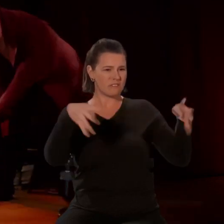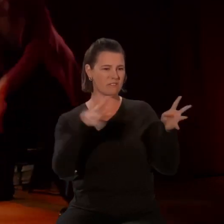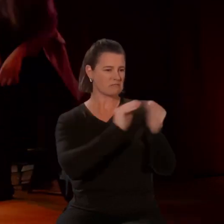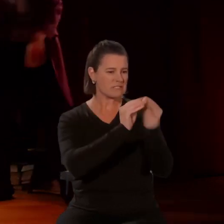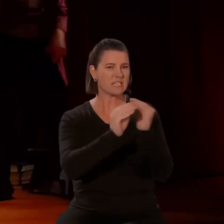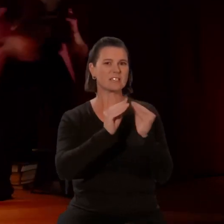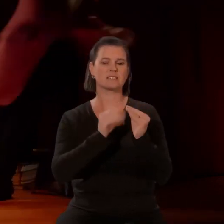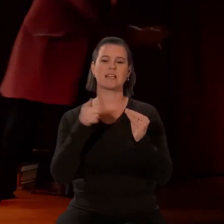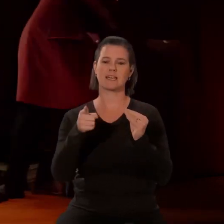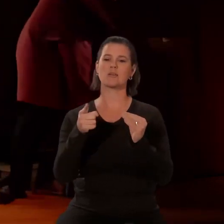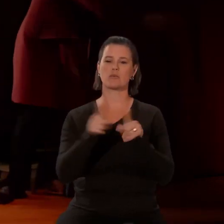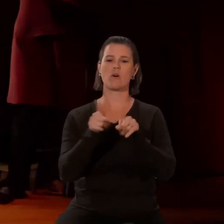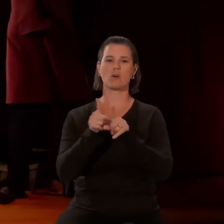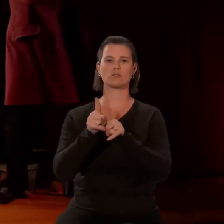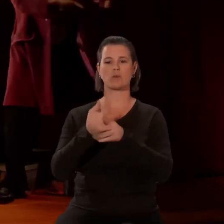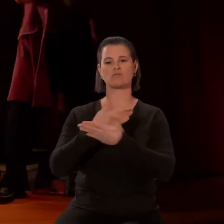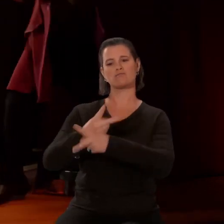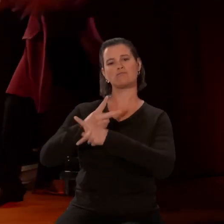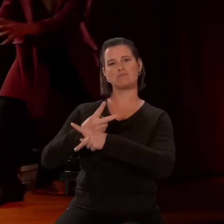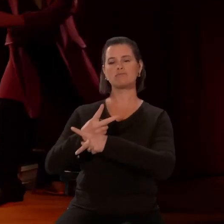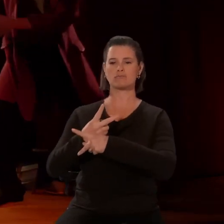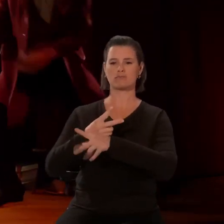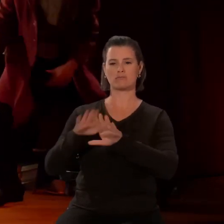holding one on one knee, as he rocked a cradle with the other foot.